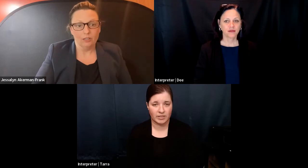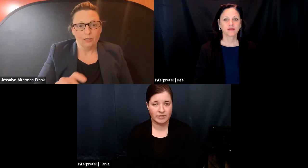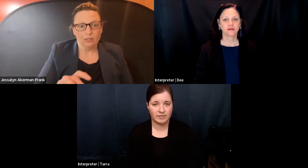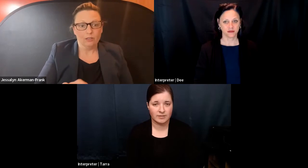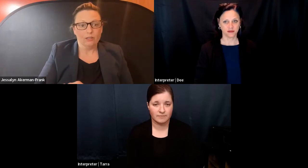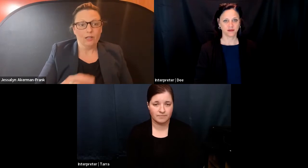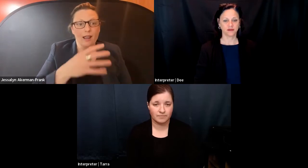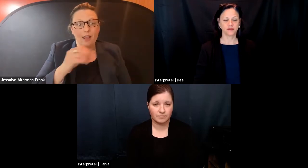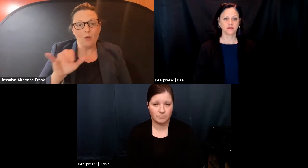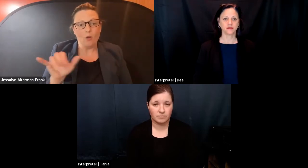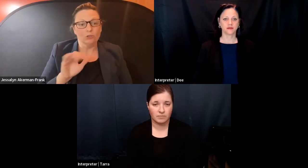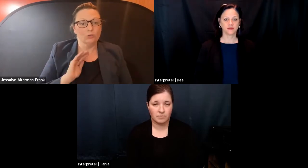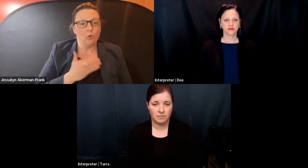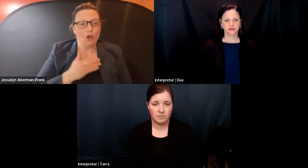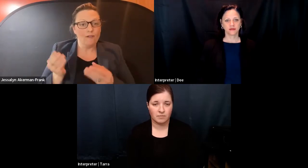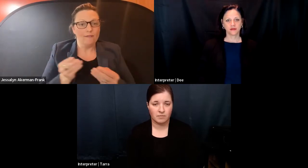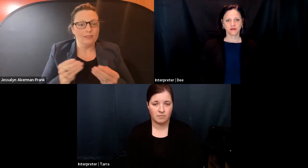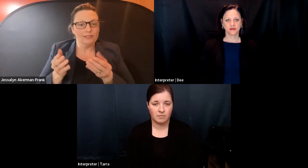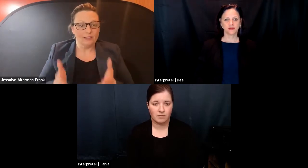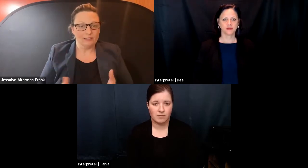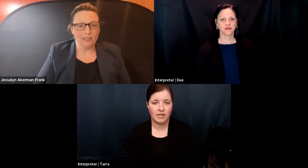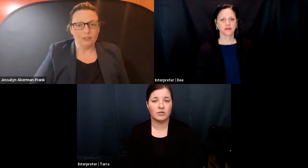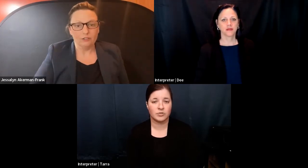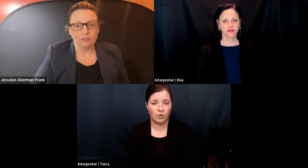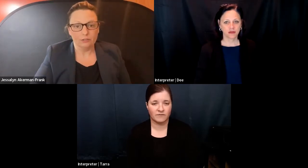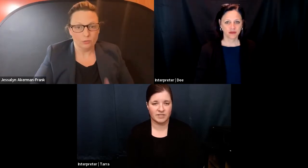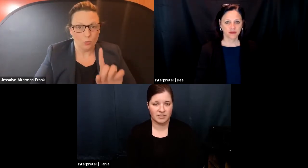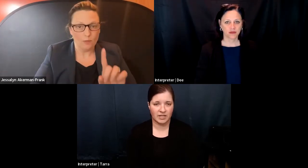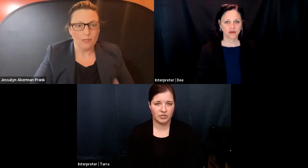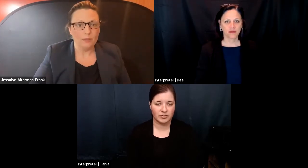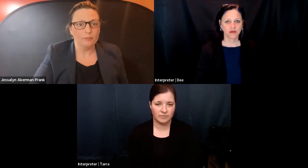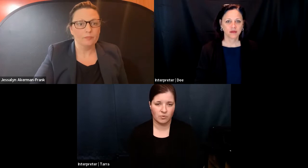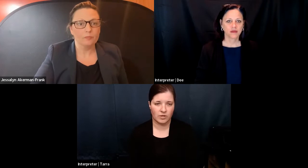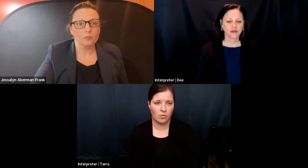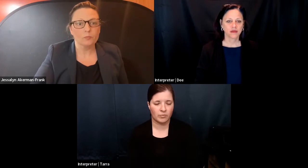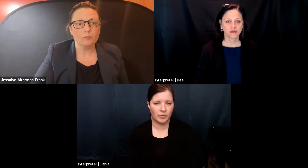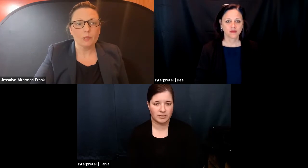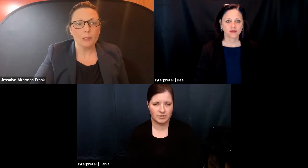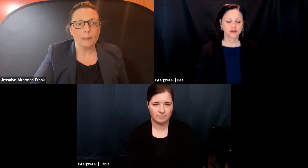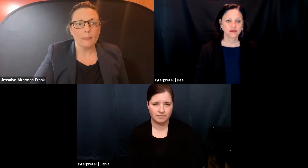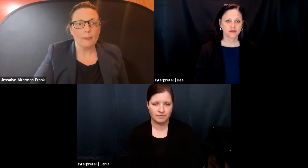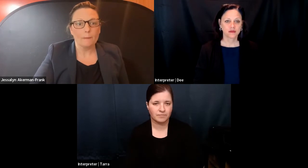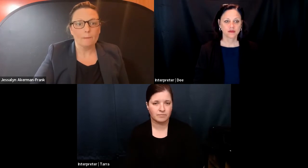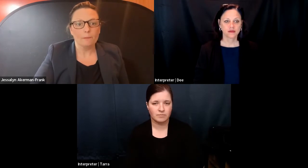I have a black background with a little bit of sun a shining through and I'm also wearing glasses. So I'm going to turn it over to our panelists. And also to our facilitators.